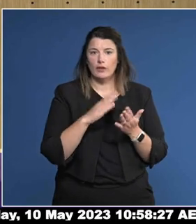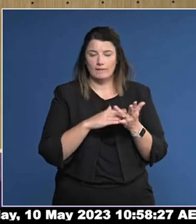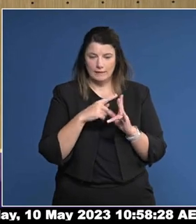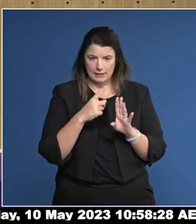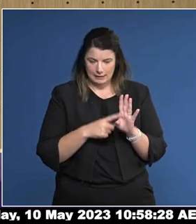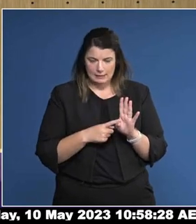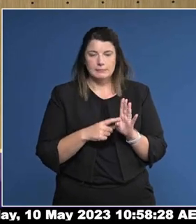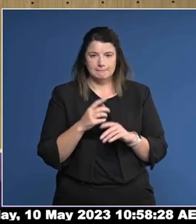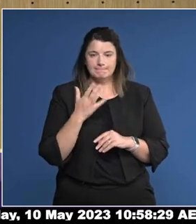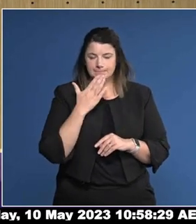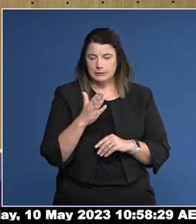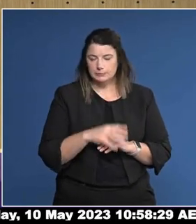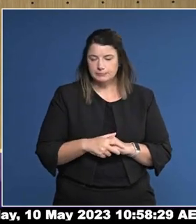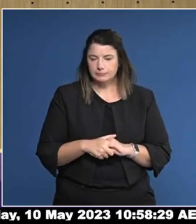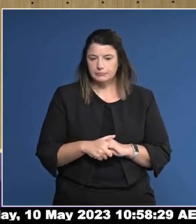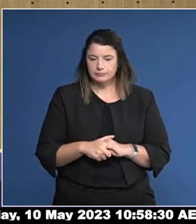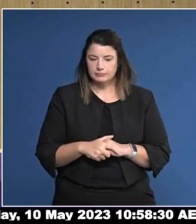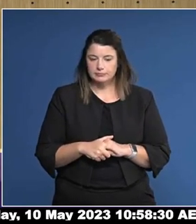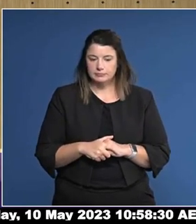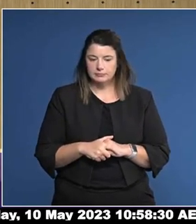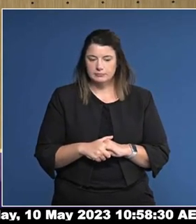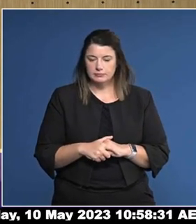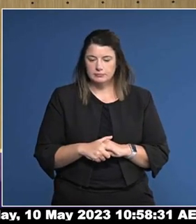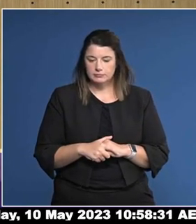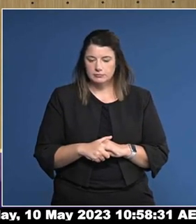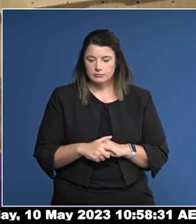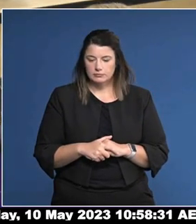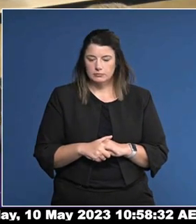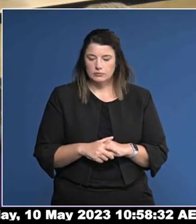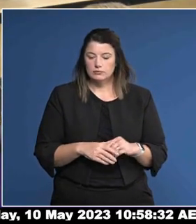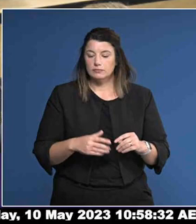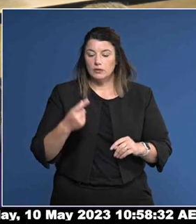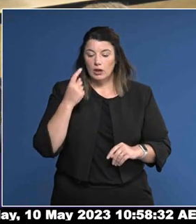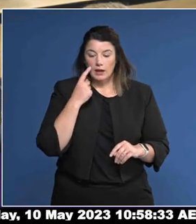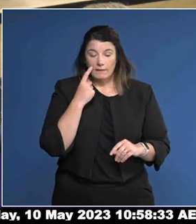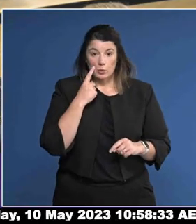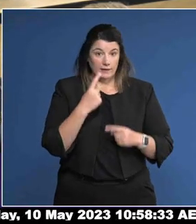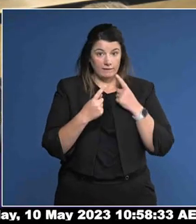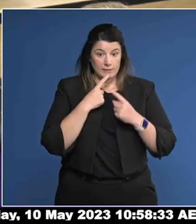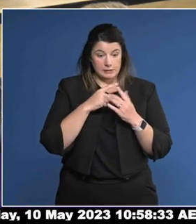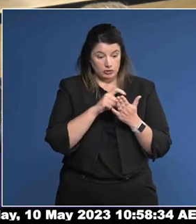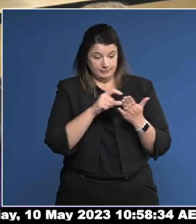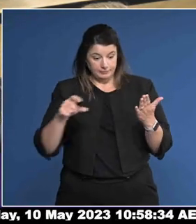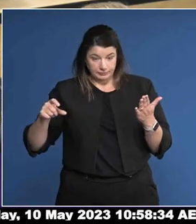Yes. MS STEVENSON: Thank you. Yes. MS MAHONY: If you go to the details of that entry, the second line: